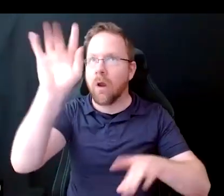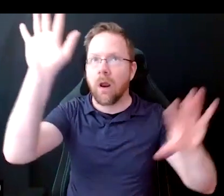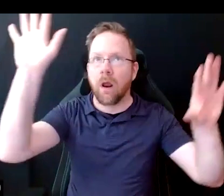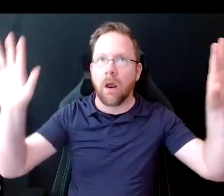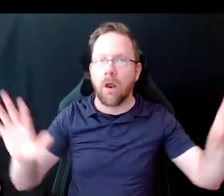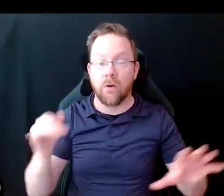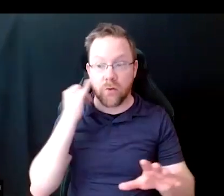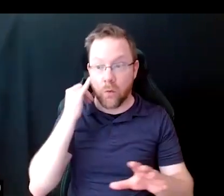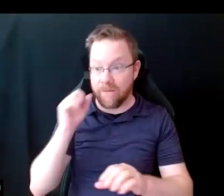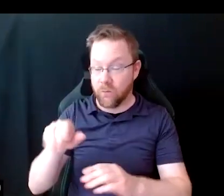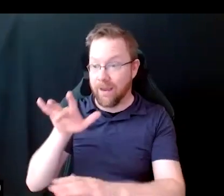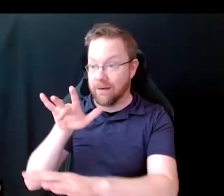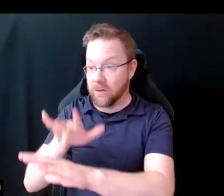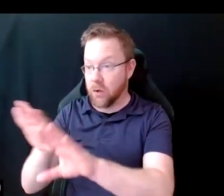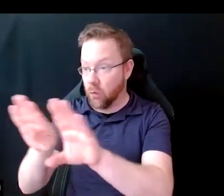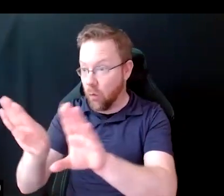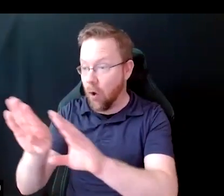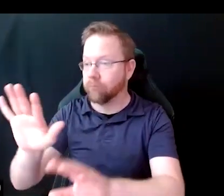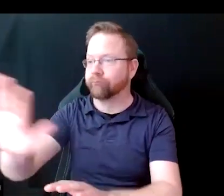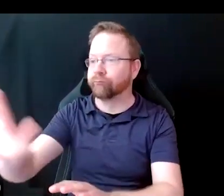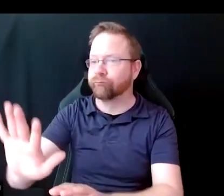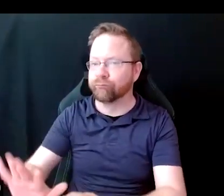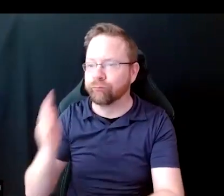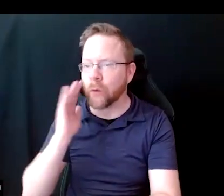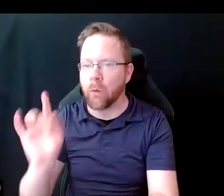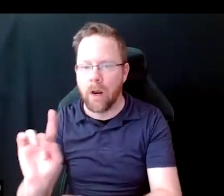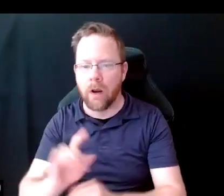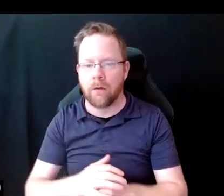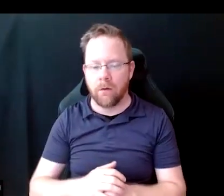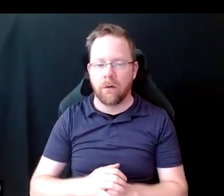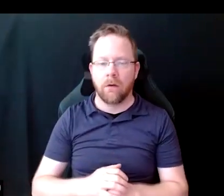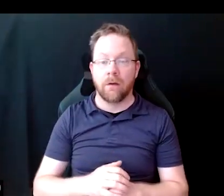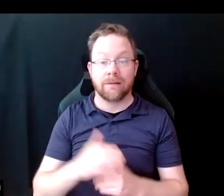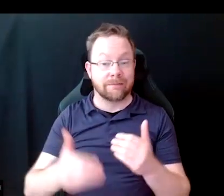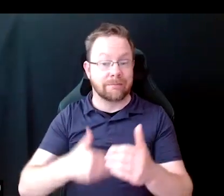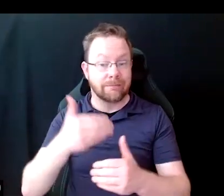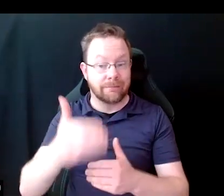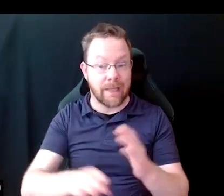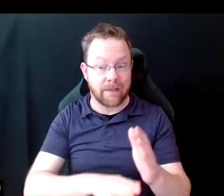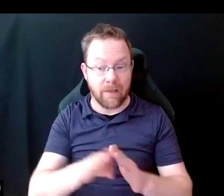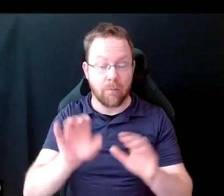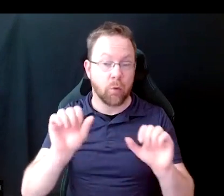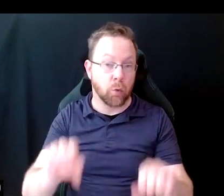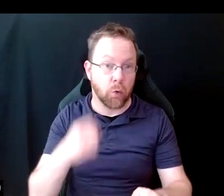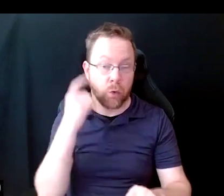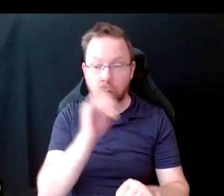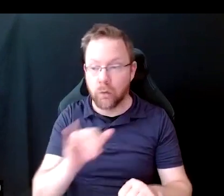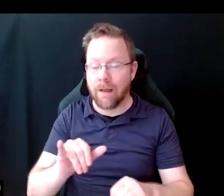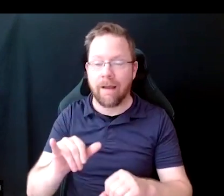at a wall, and/or maybe the next iteration of that will be tactile representations